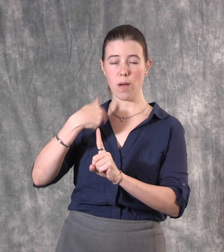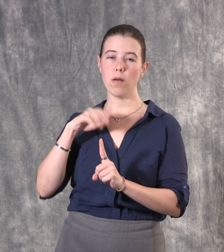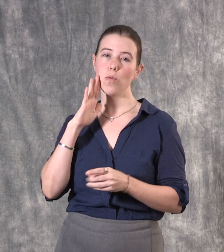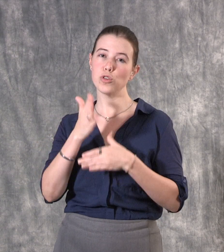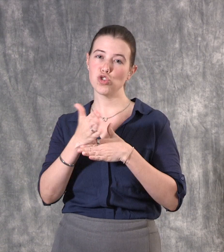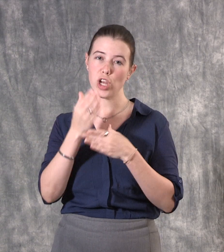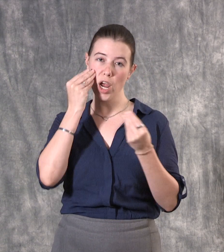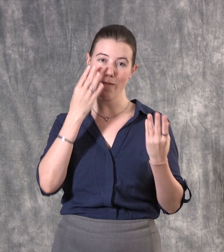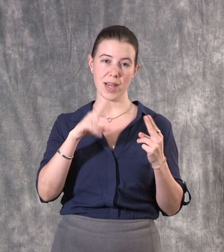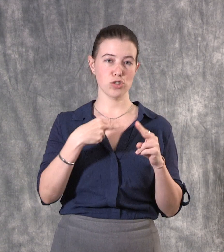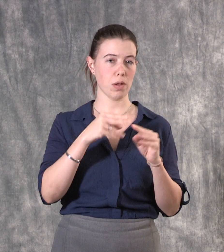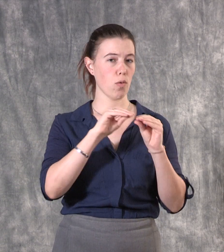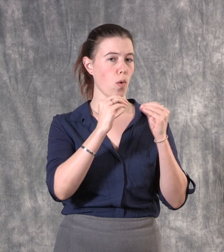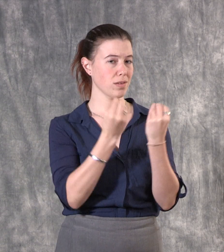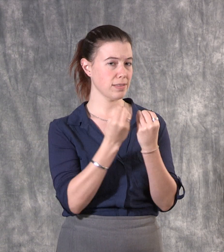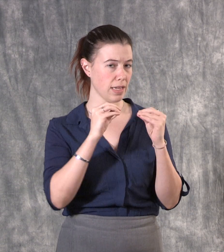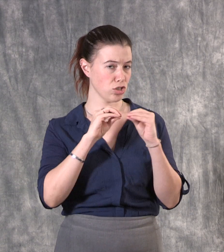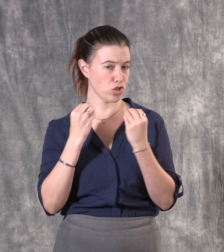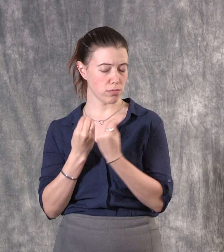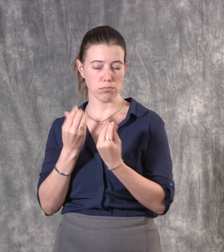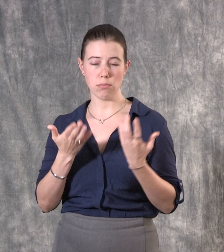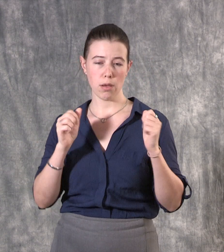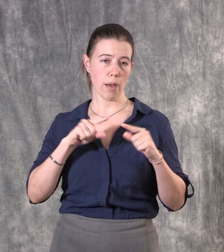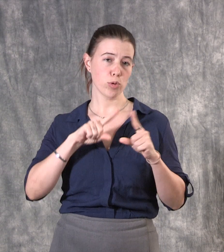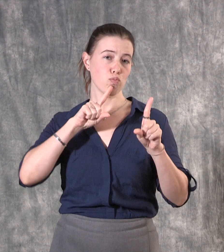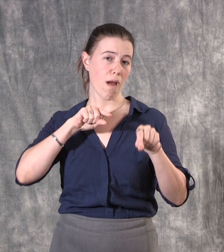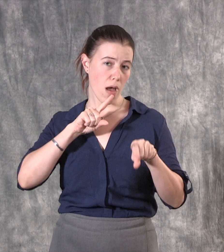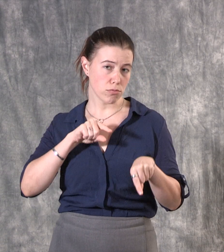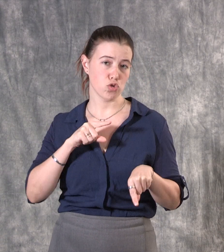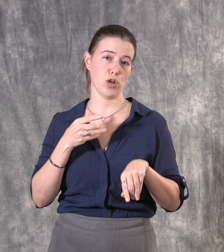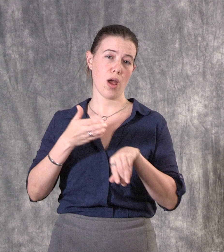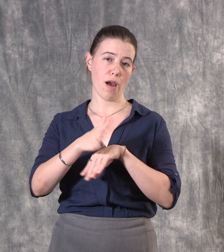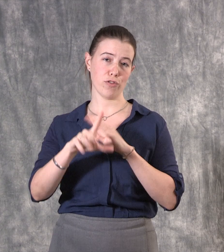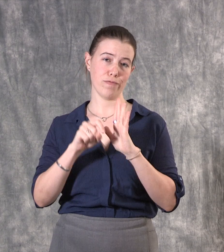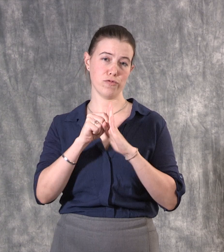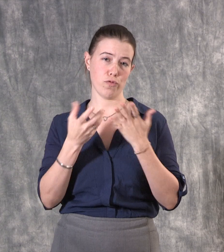work environment, we will provide information about organizations that may be able to